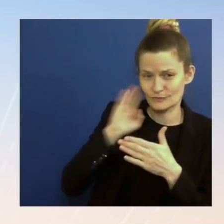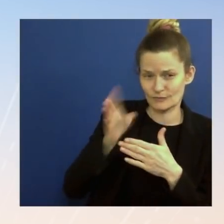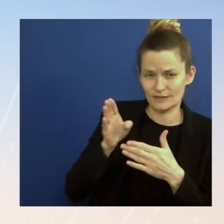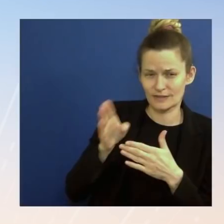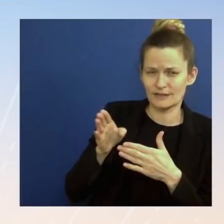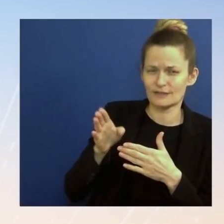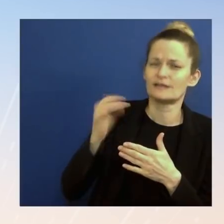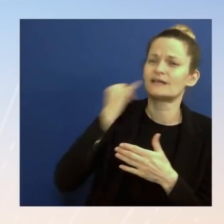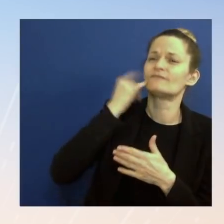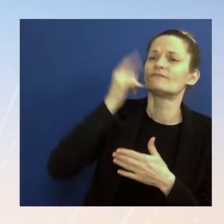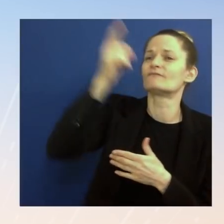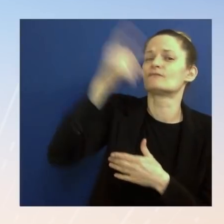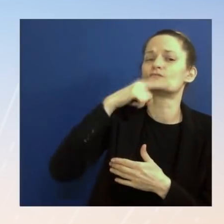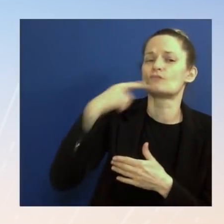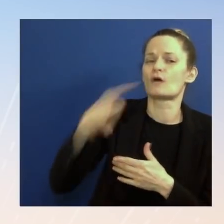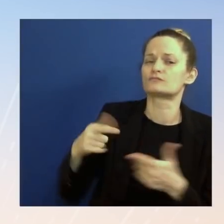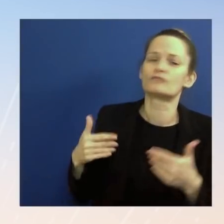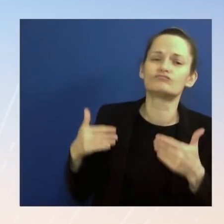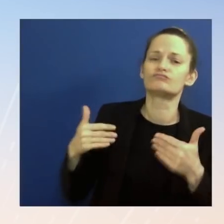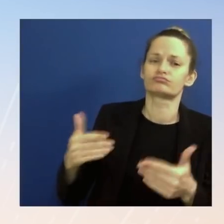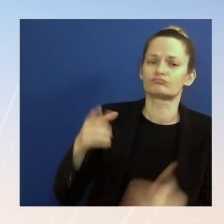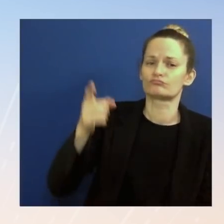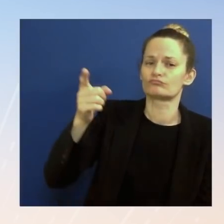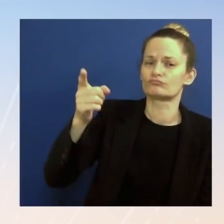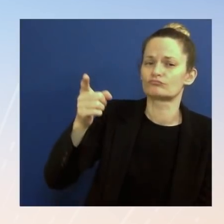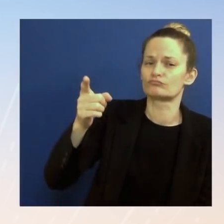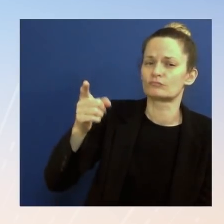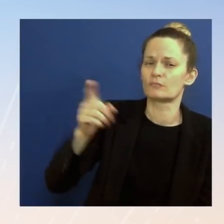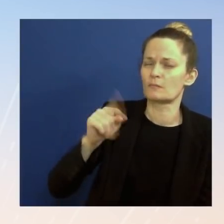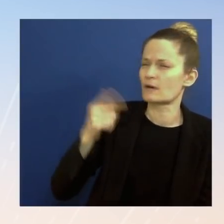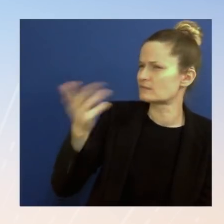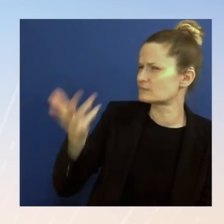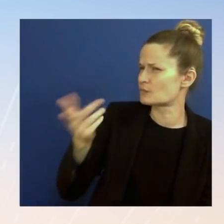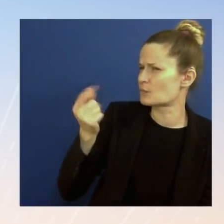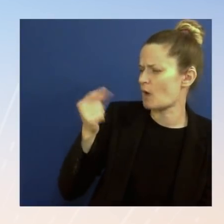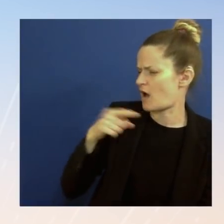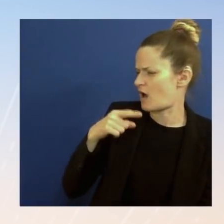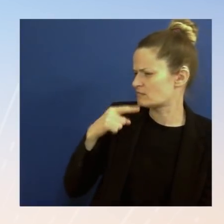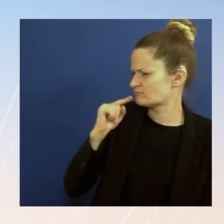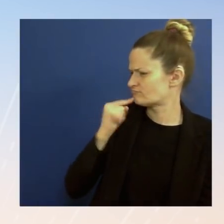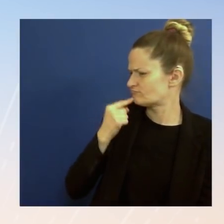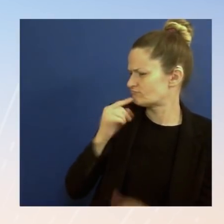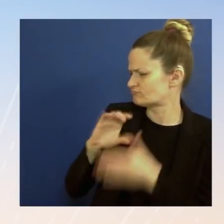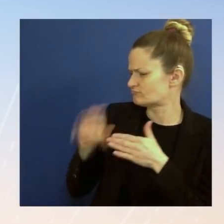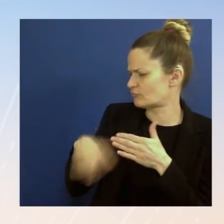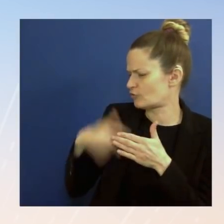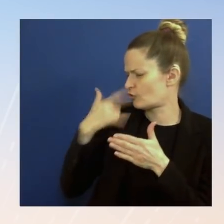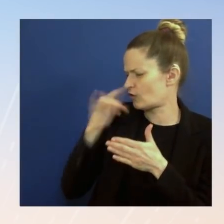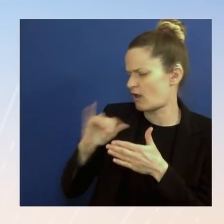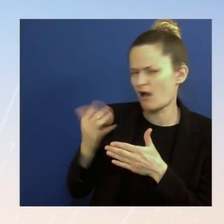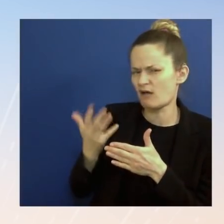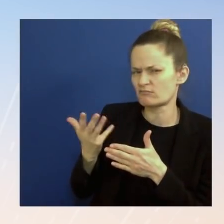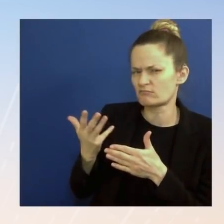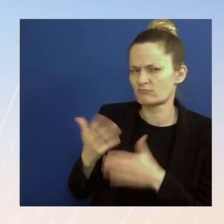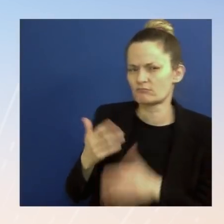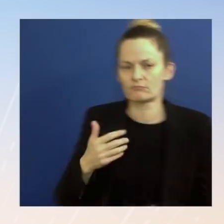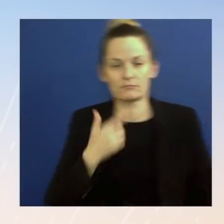Ms. Psaki: That would be a conversation that we would have with our partners around the world. But there's no question if Russia were to decide